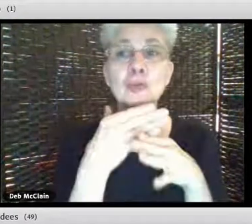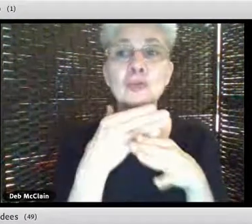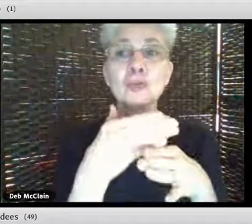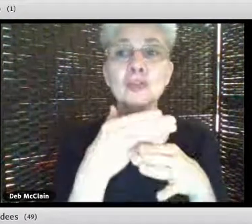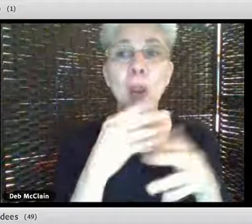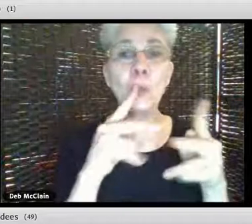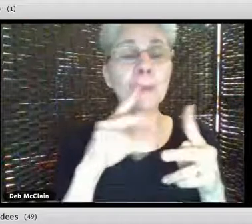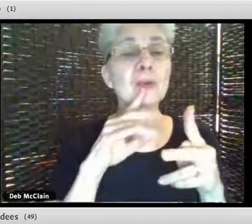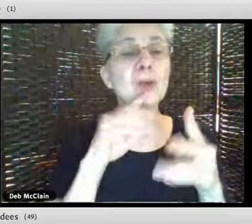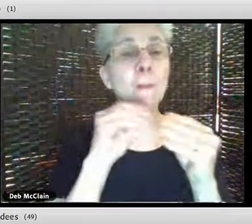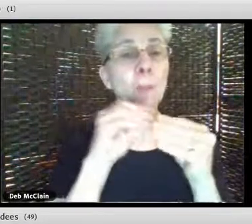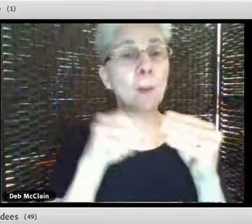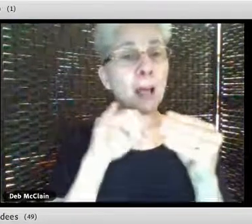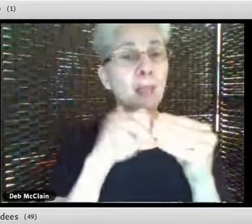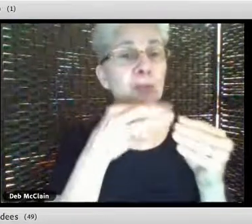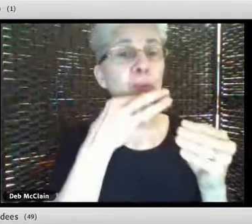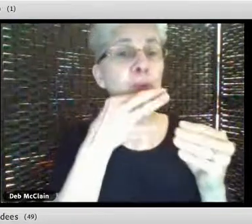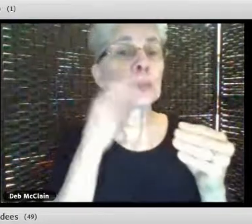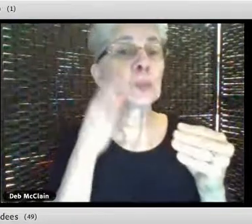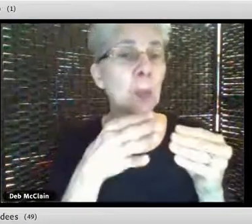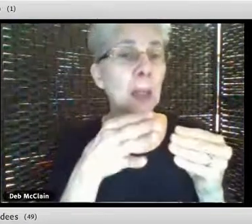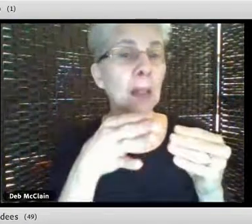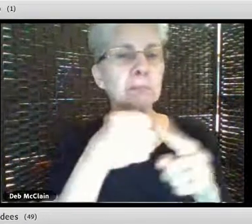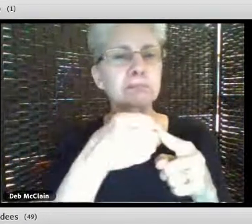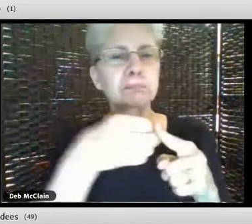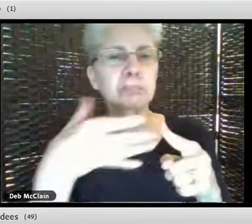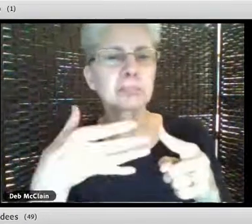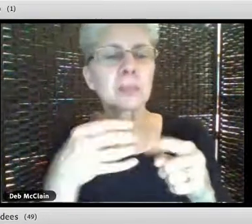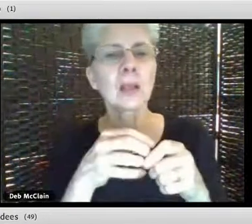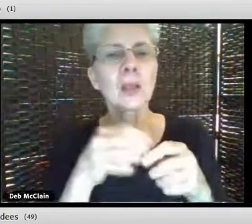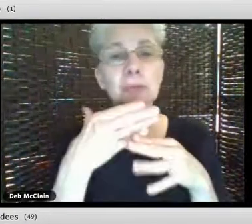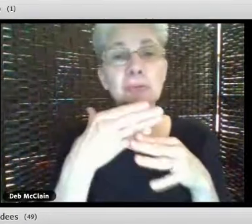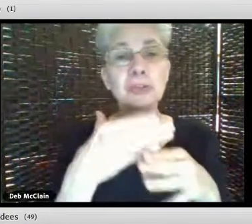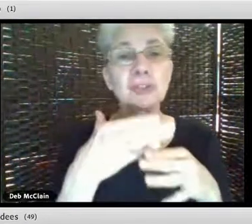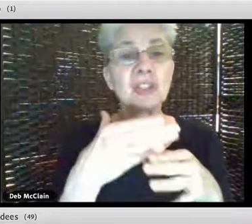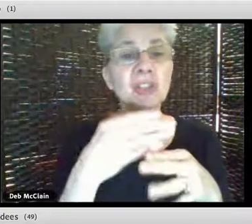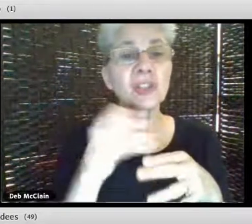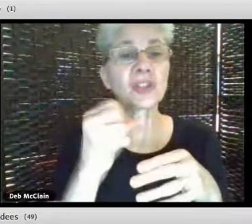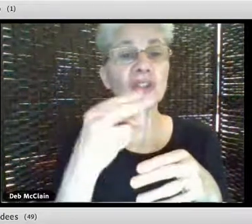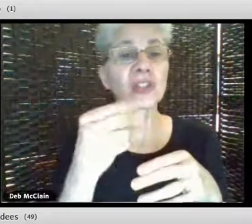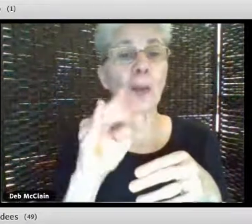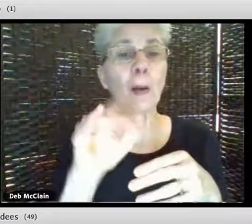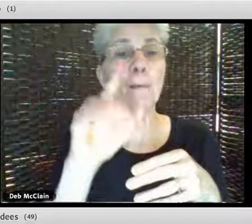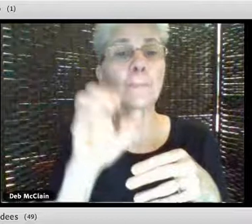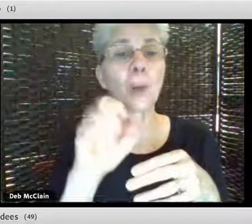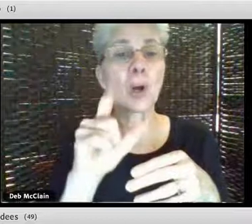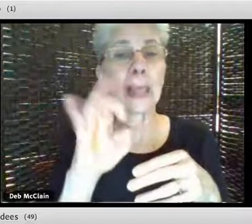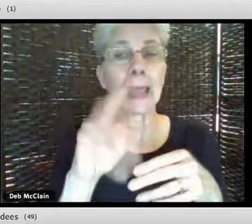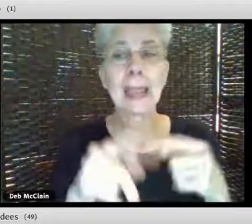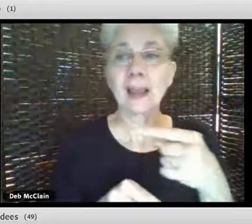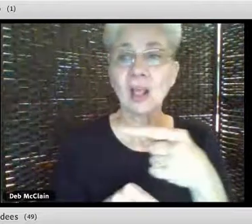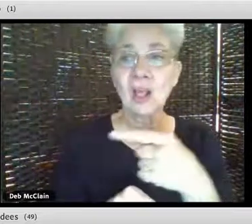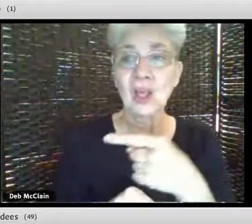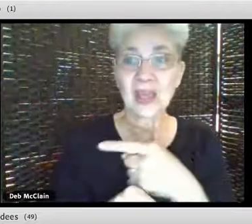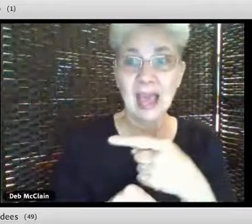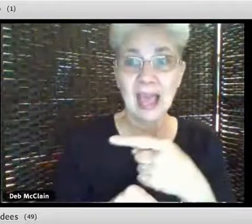I'll talk more about that in a little bit. You can get a shareable link, which I can take and pass --